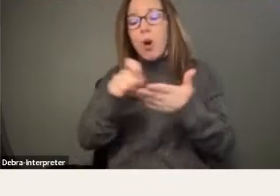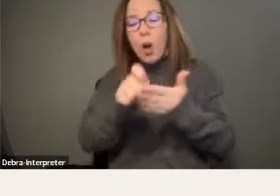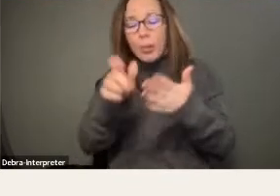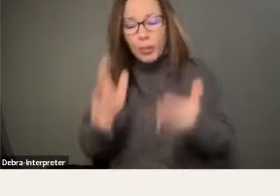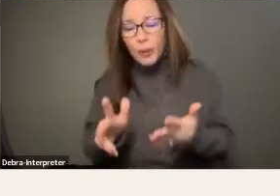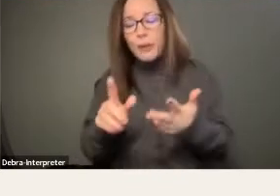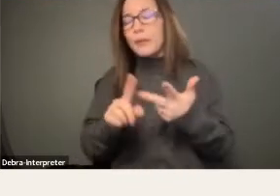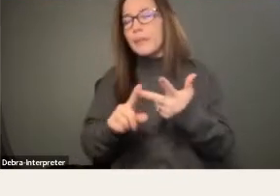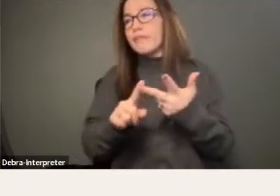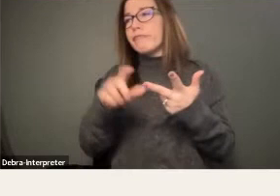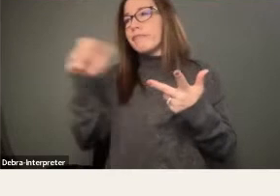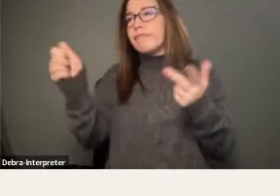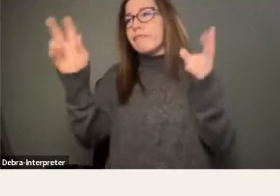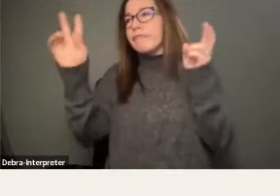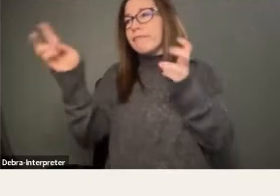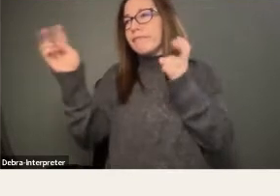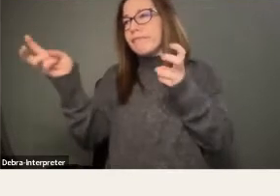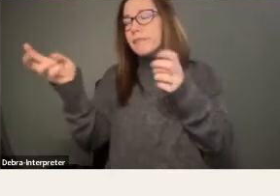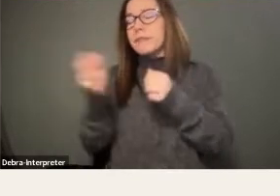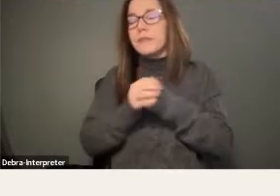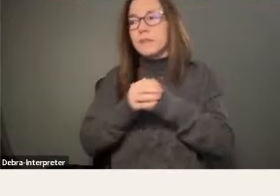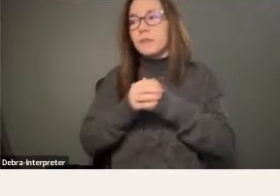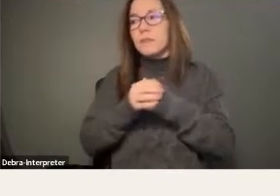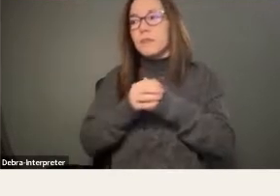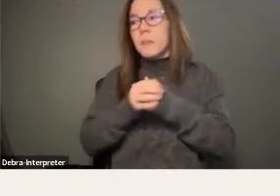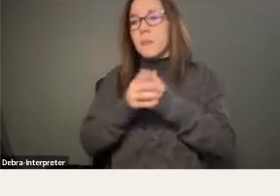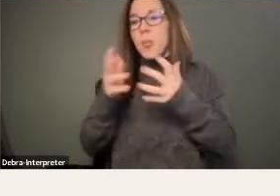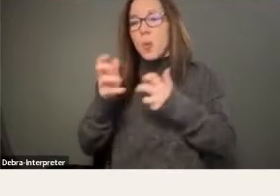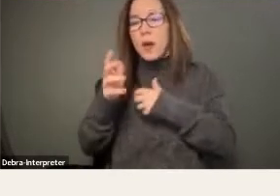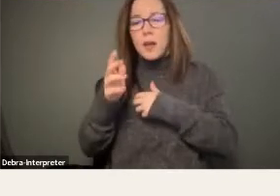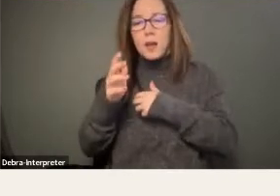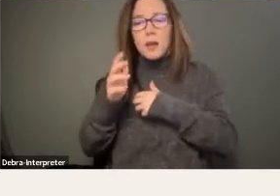and can you look for this by title, by off author and different subject areas. So if you are looking for